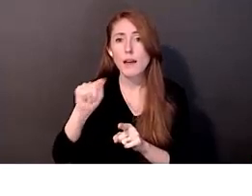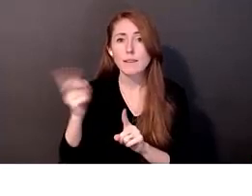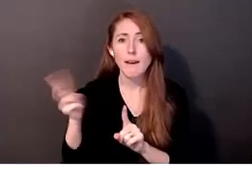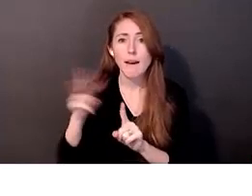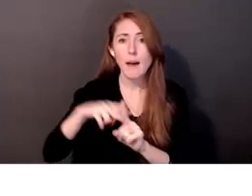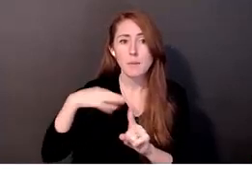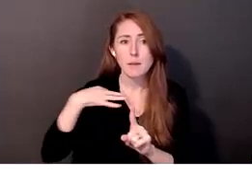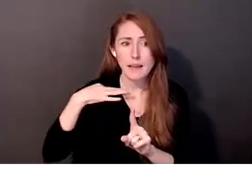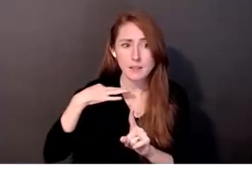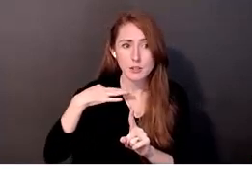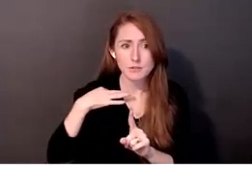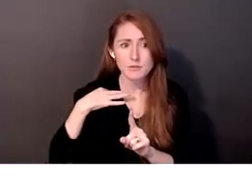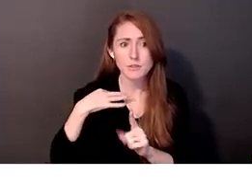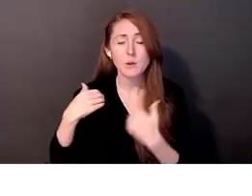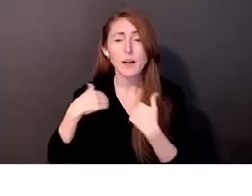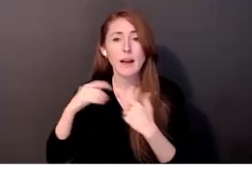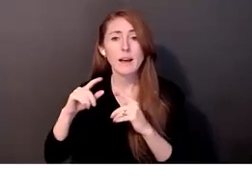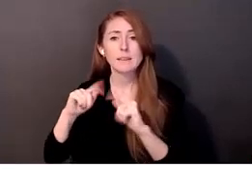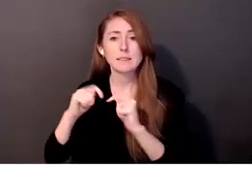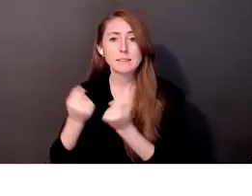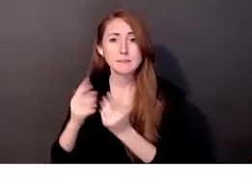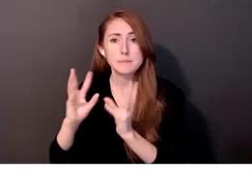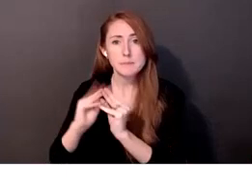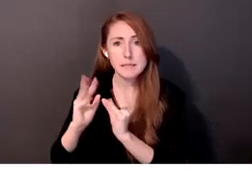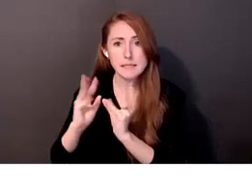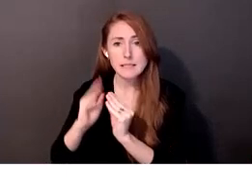the steps of the project, and we decided